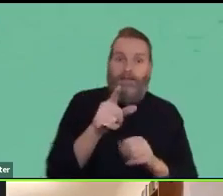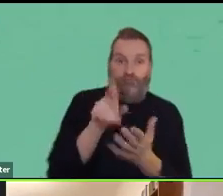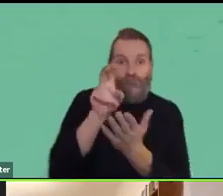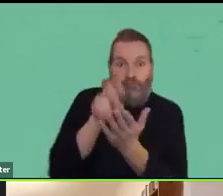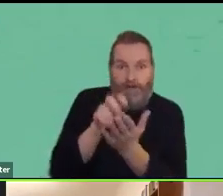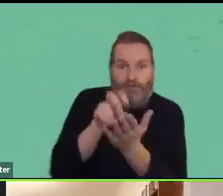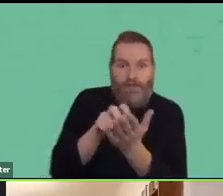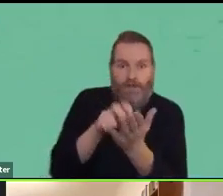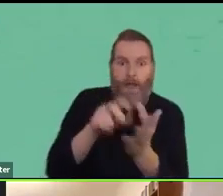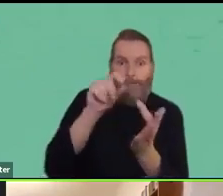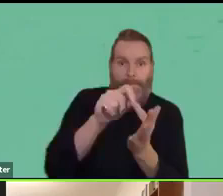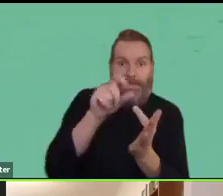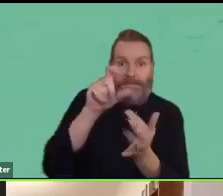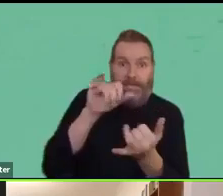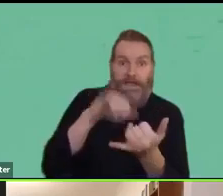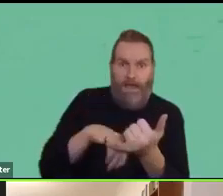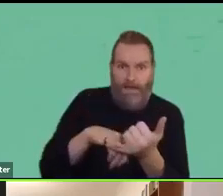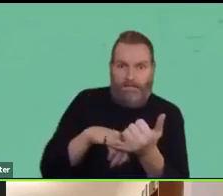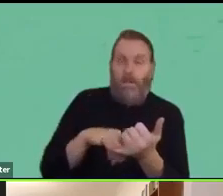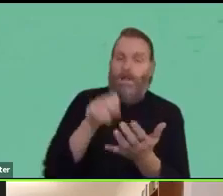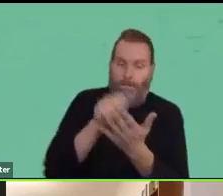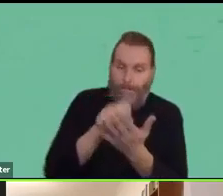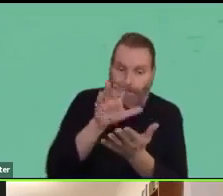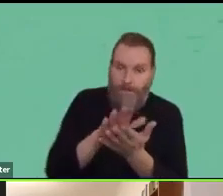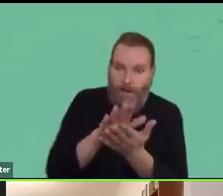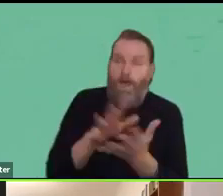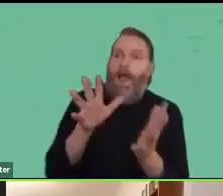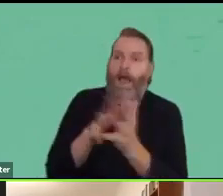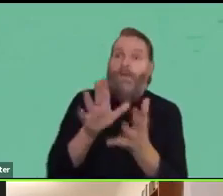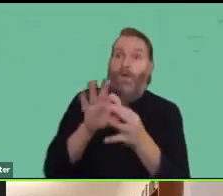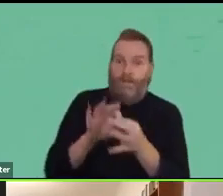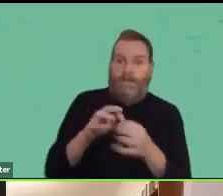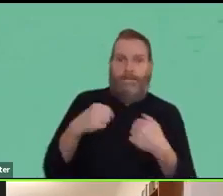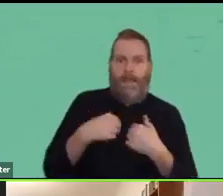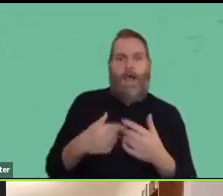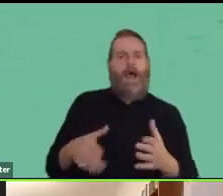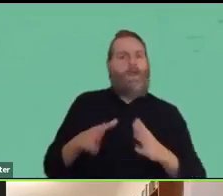is now home - even more important now in the pandemic than ever before we're asking people